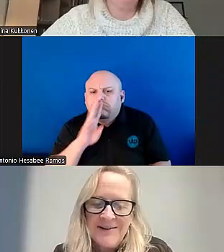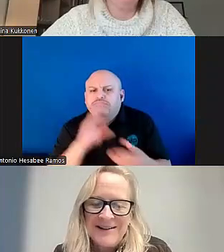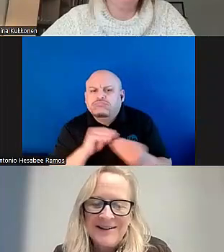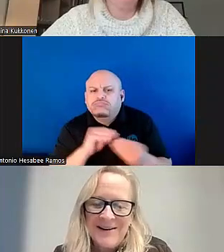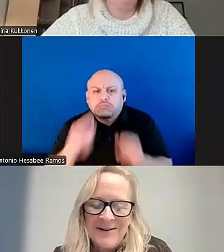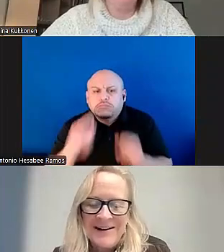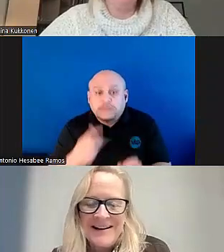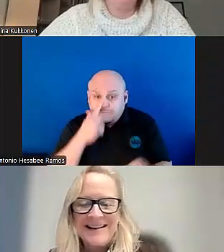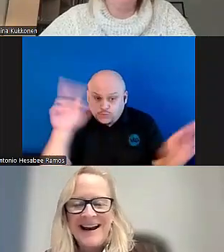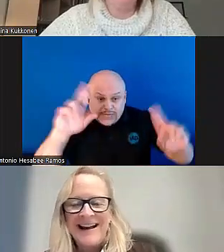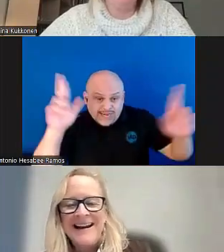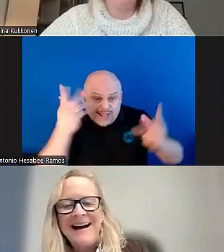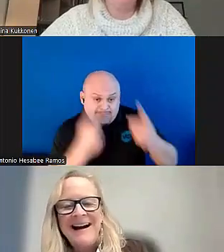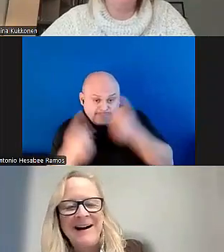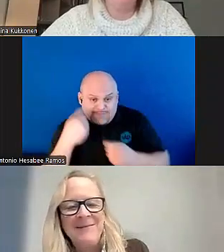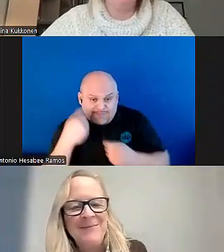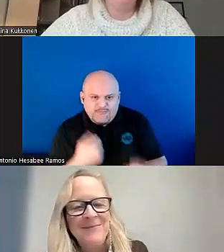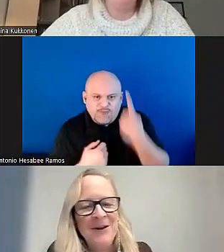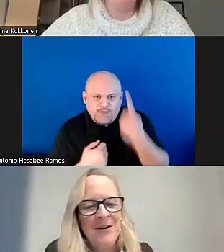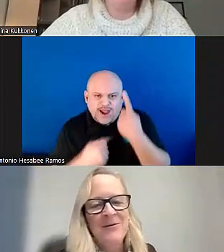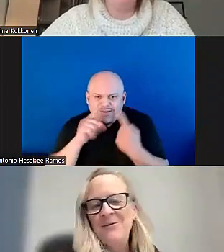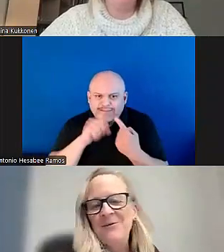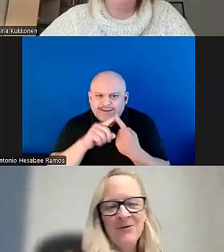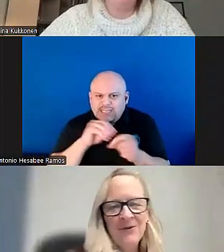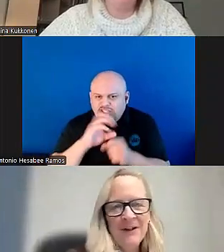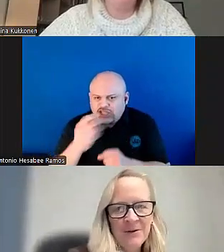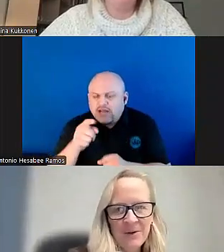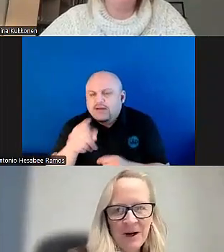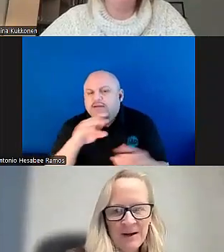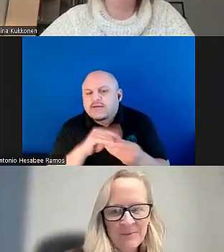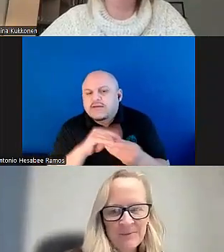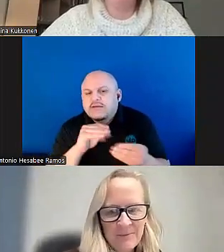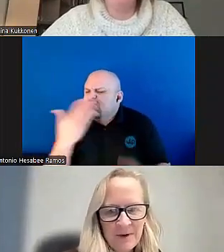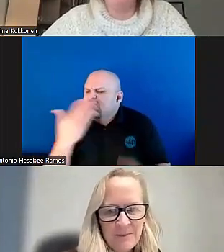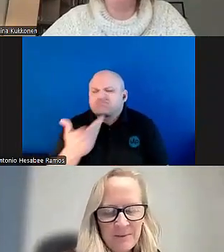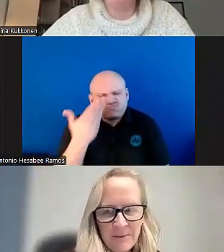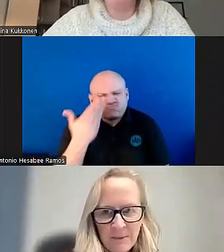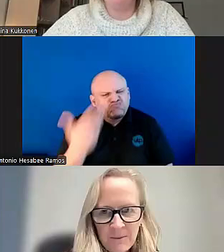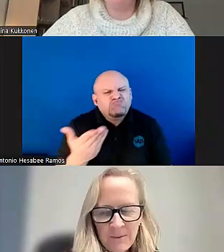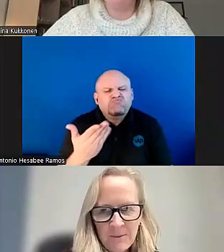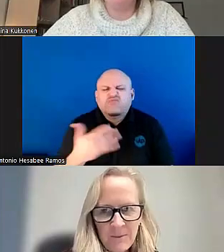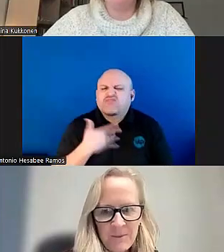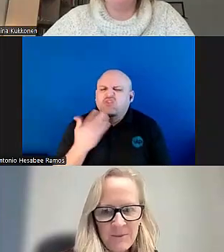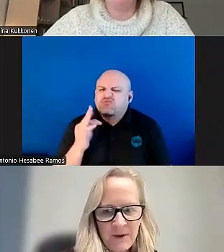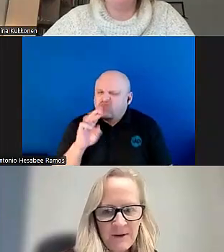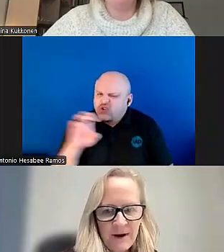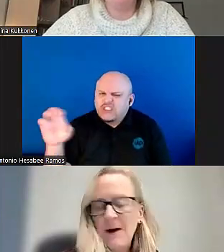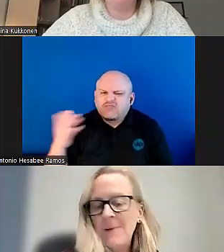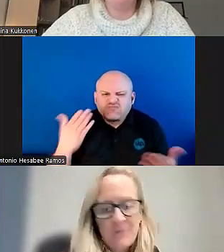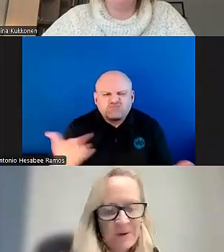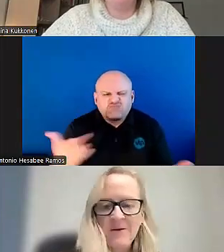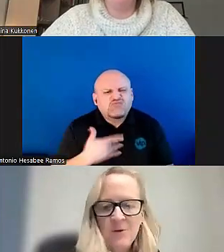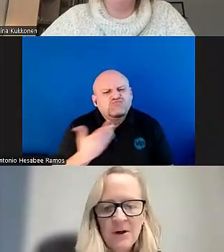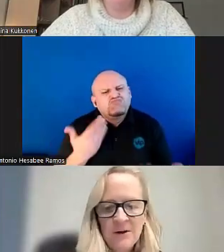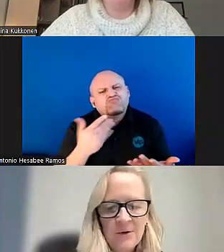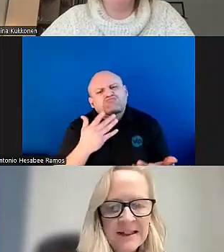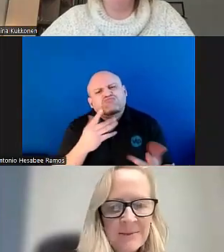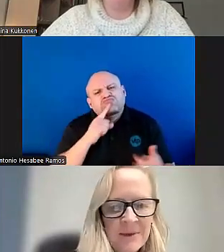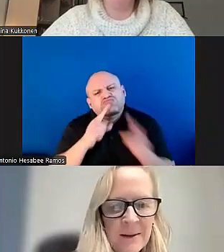We do have one in the chat, so feel free to come off mic if you want to voice something.